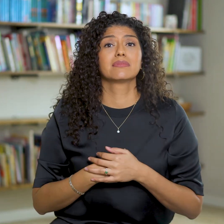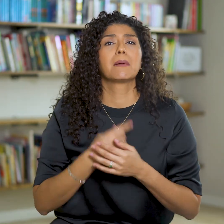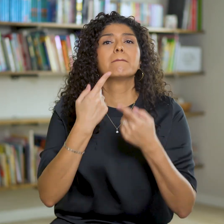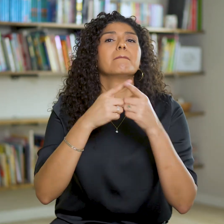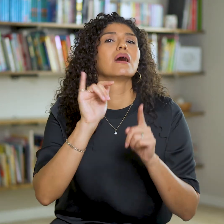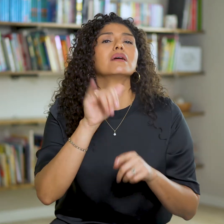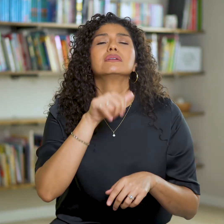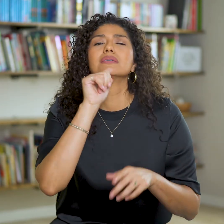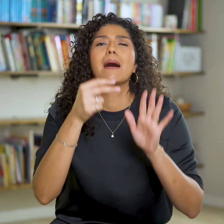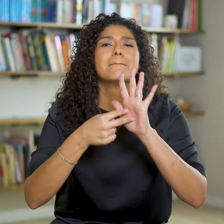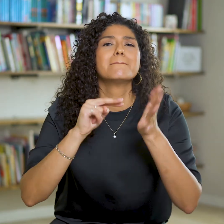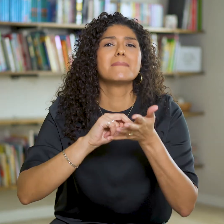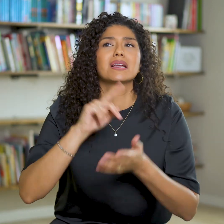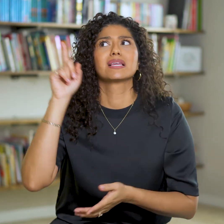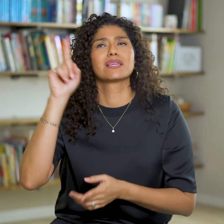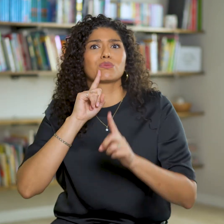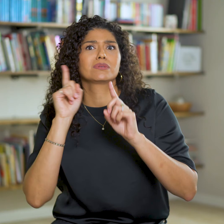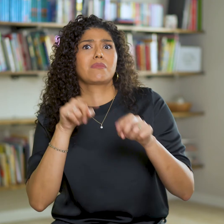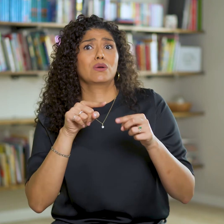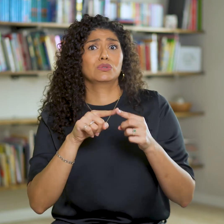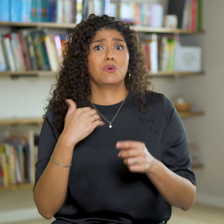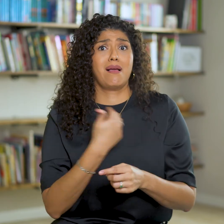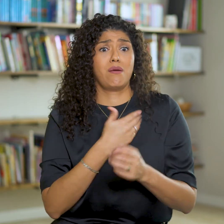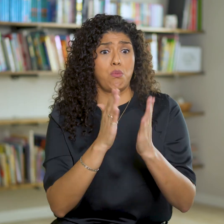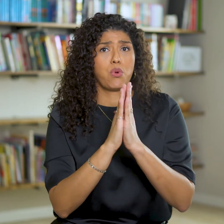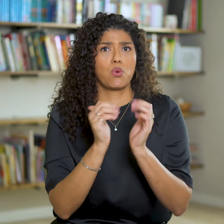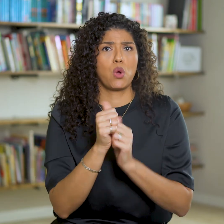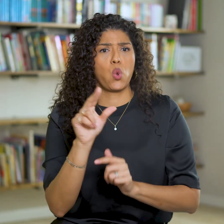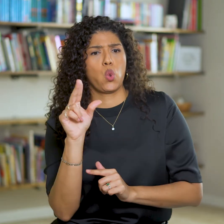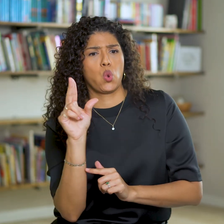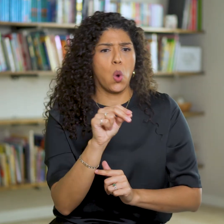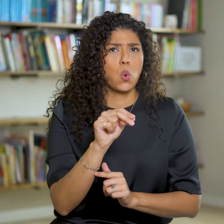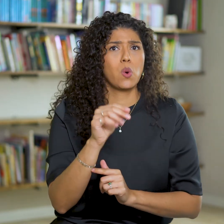God doesn’t respond to our prayers with a “no”